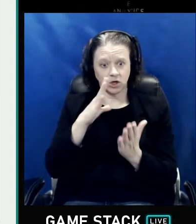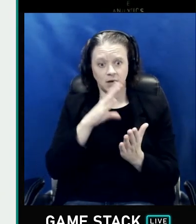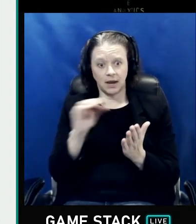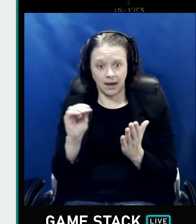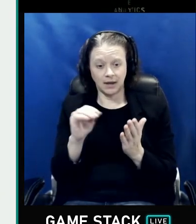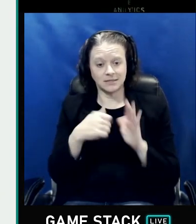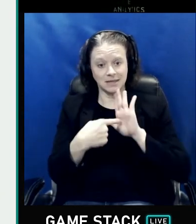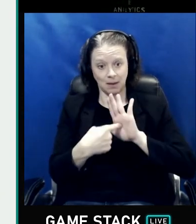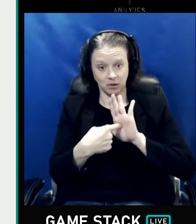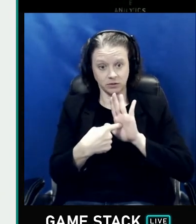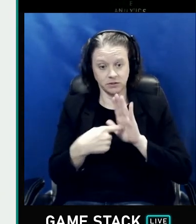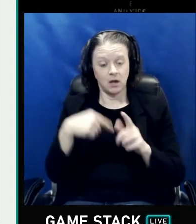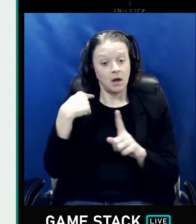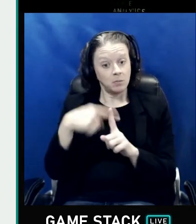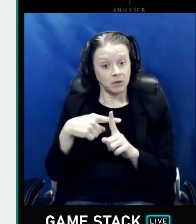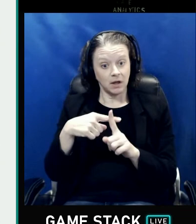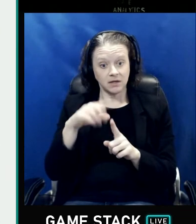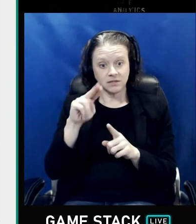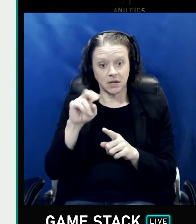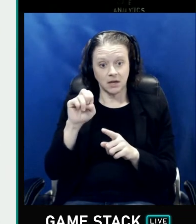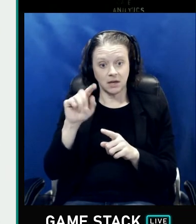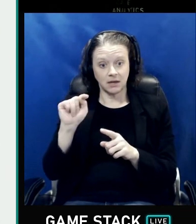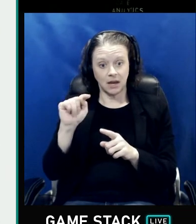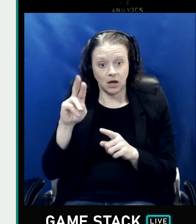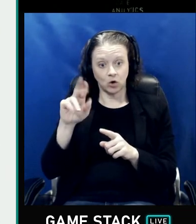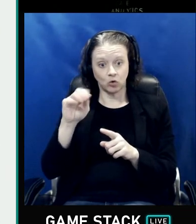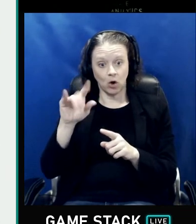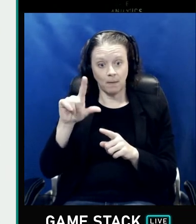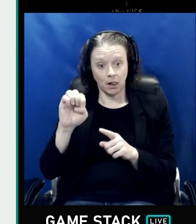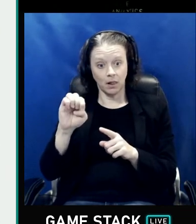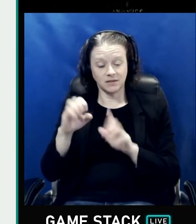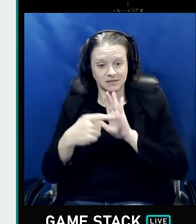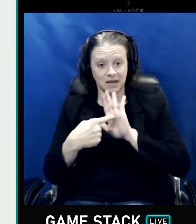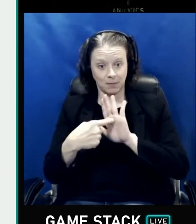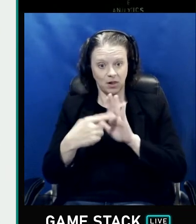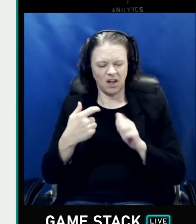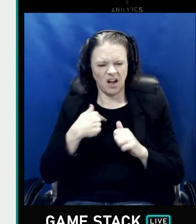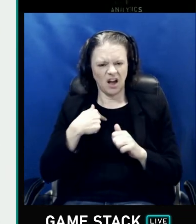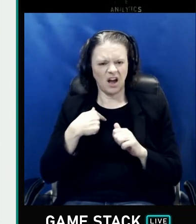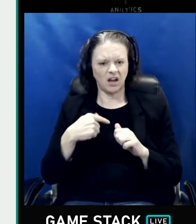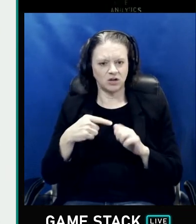Rumble sample that I showcased earlier. That is downloadable from the website as well.